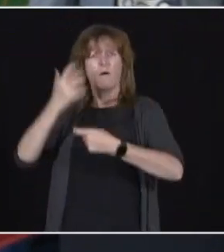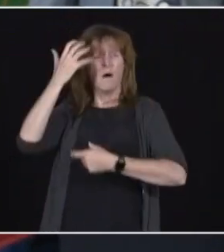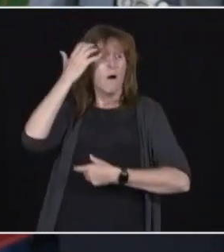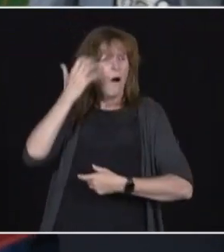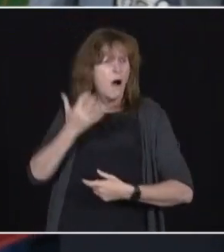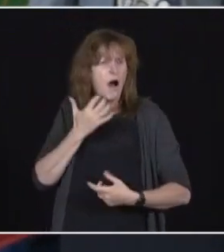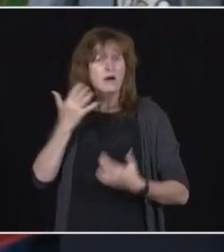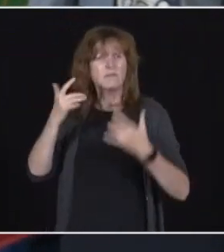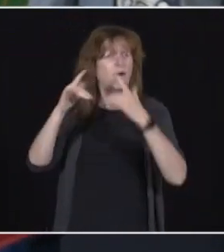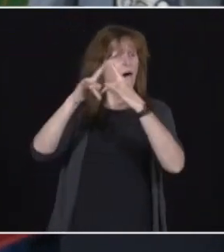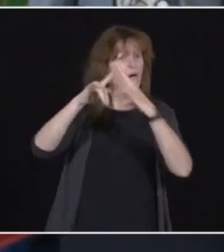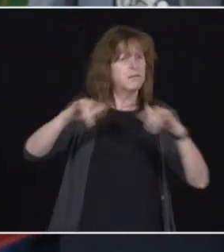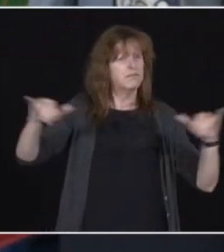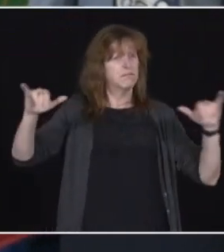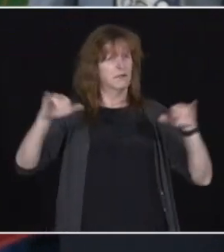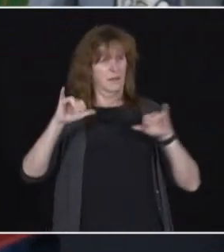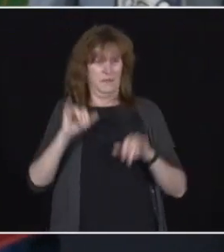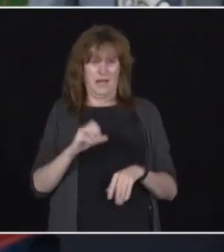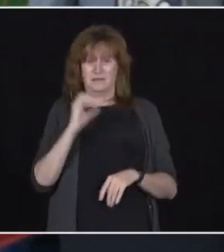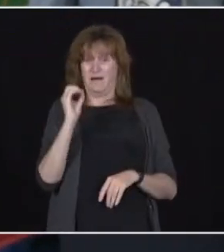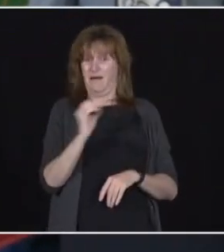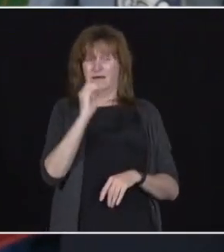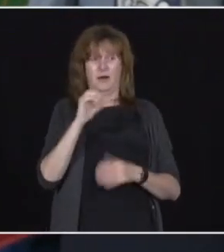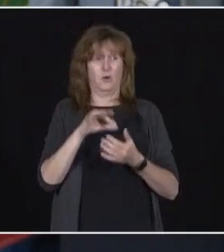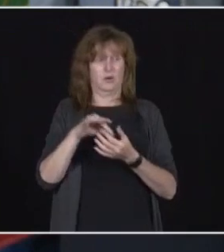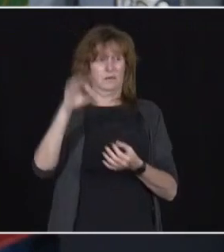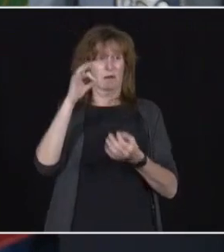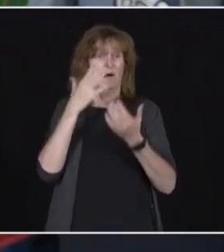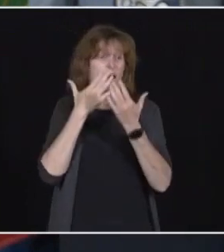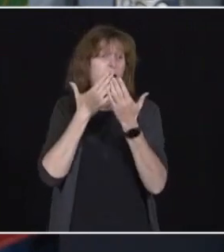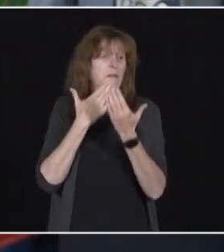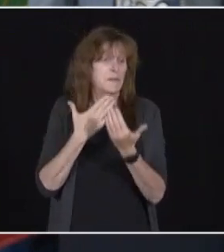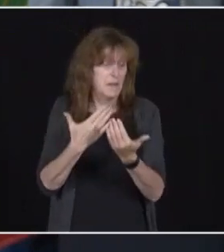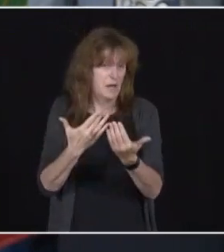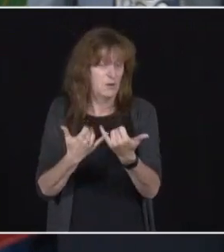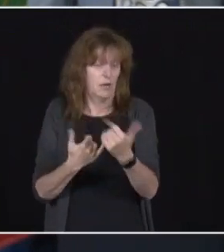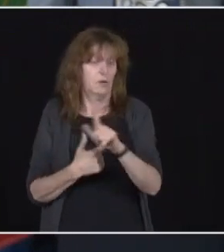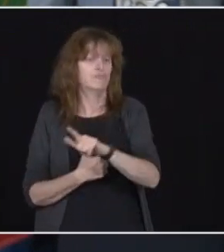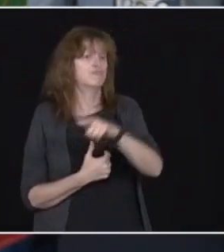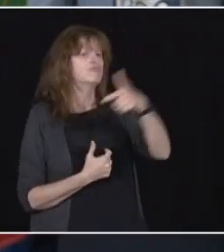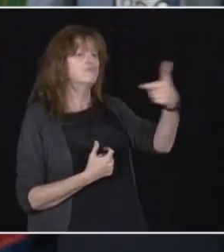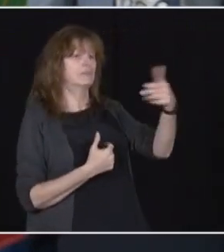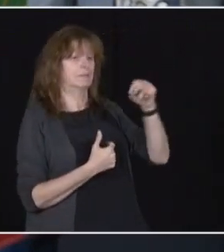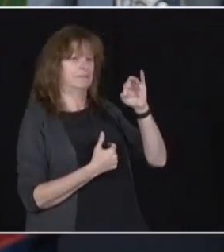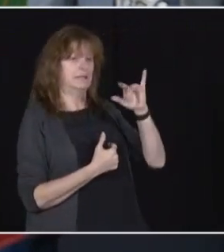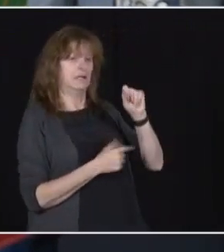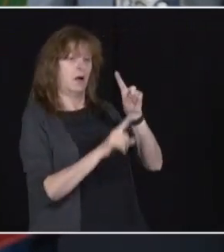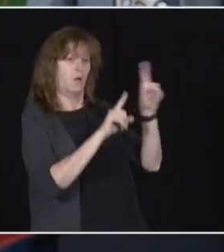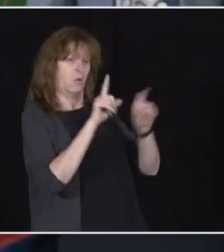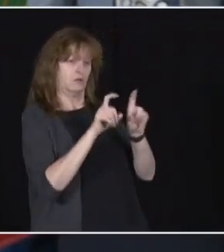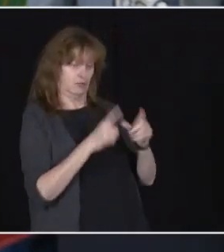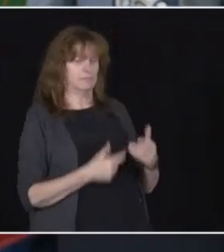hospitals. That is the true Ontario spirit. So, thank you very much for that. We will take questions. First question.